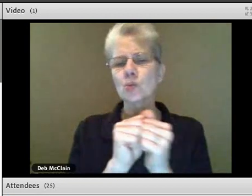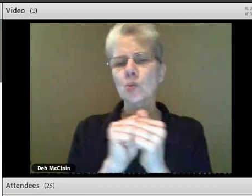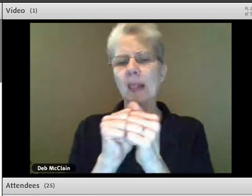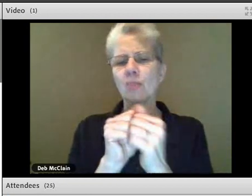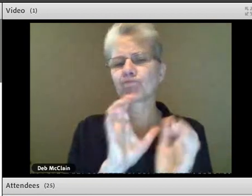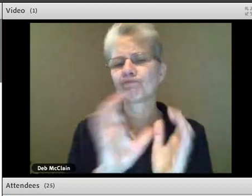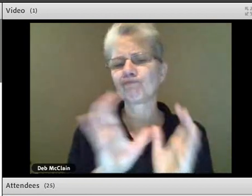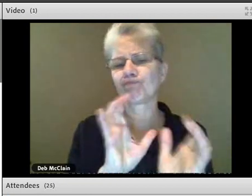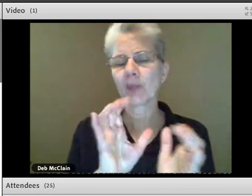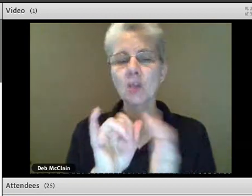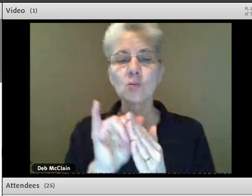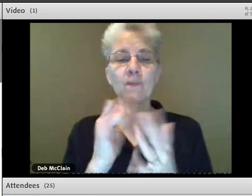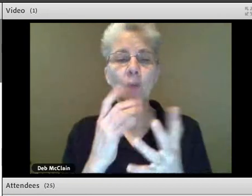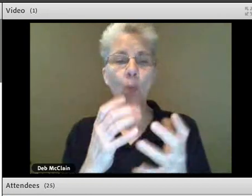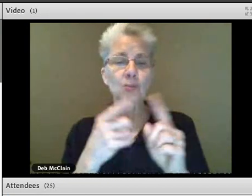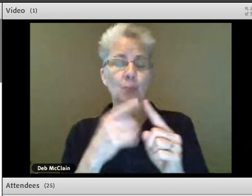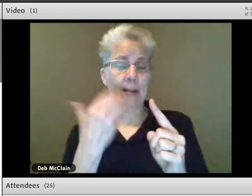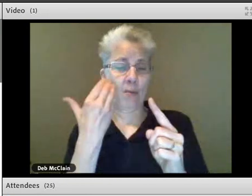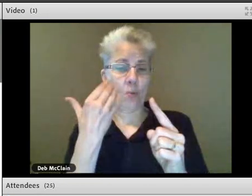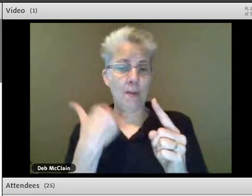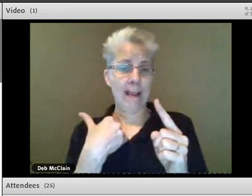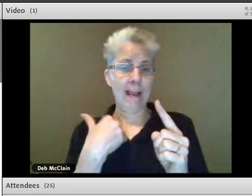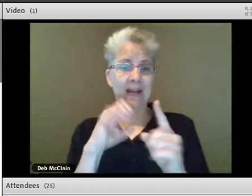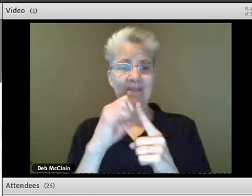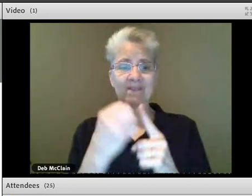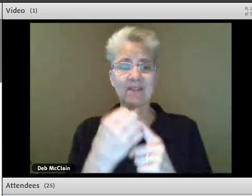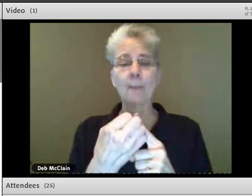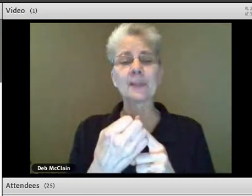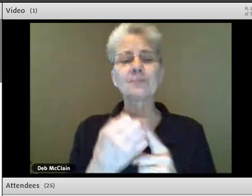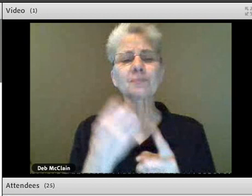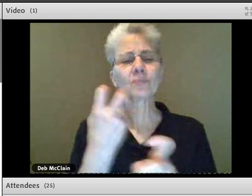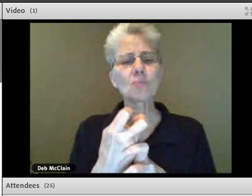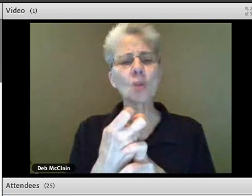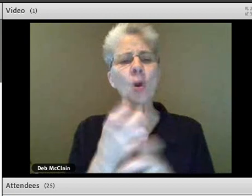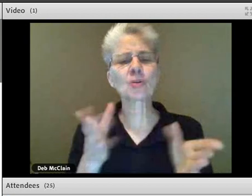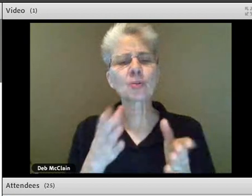and so, if you had an environment where it was difficult to get people to talk to each other,